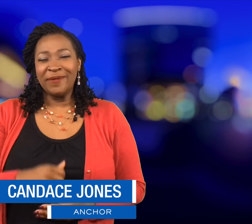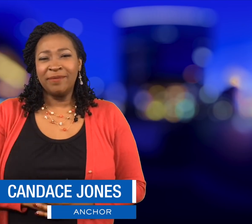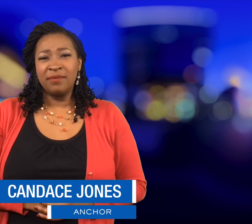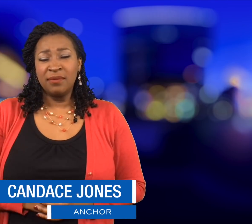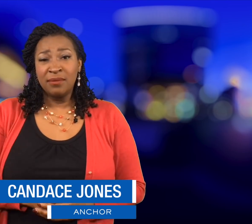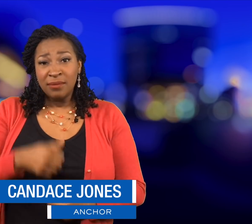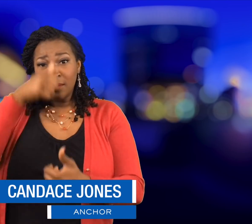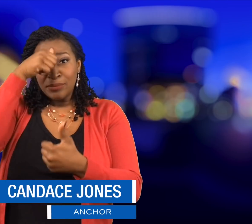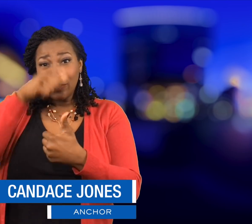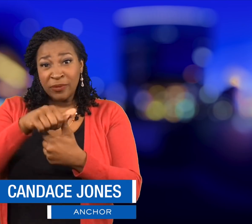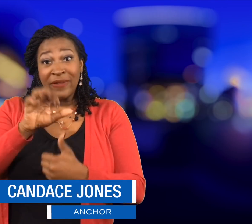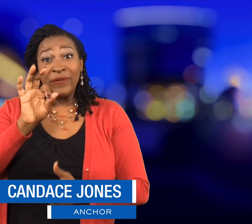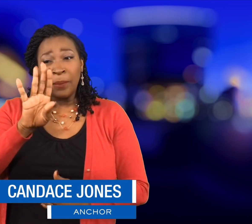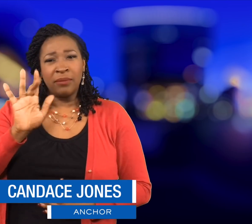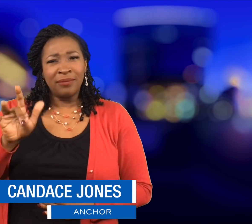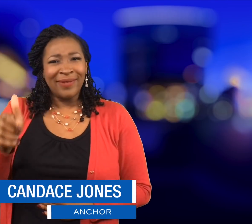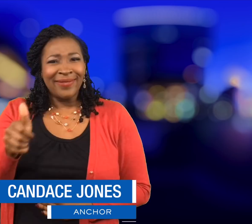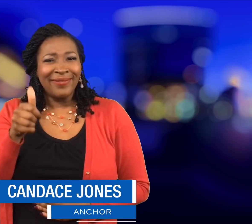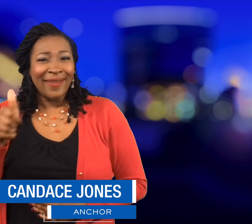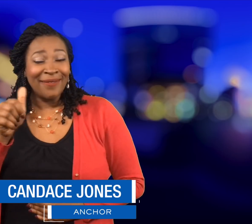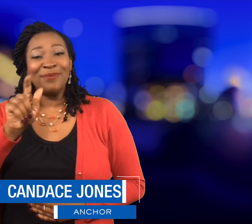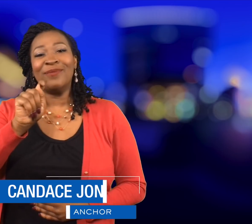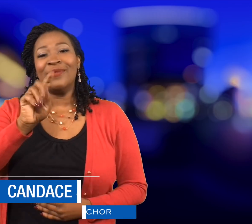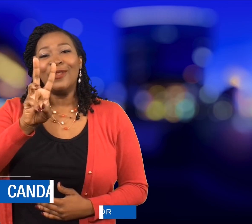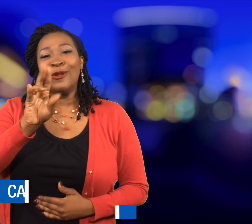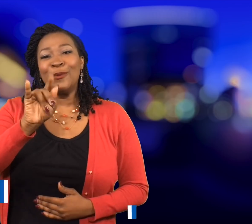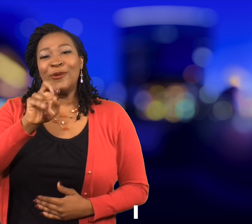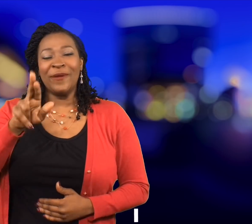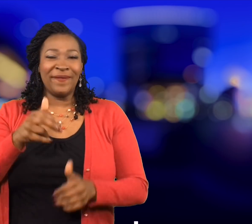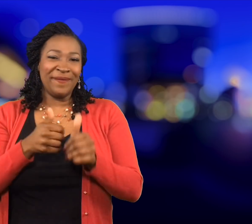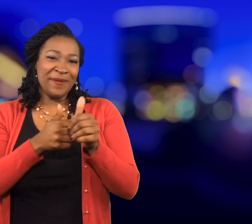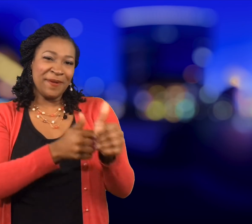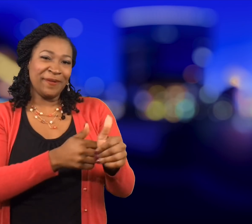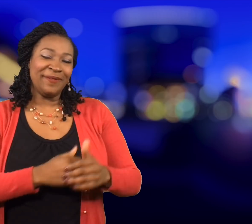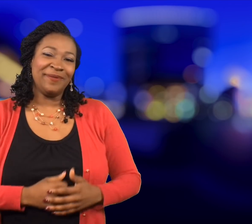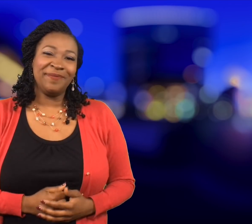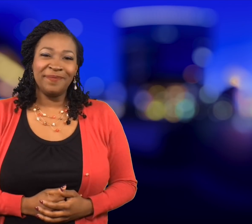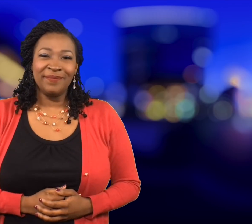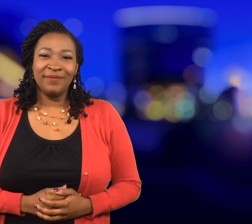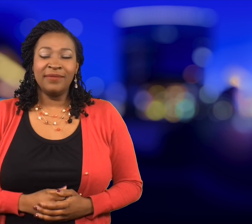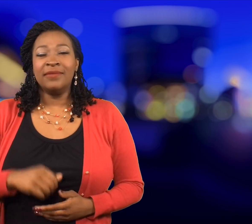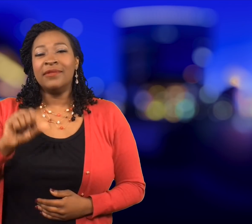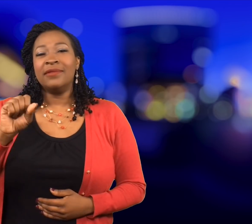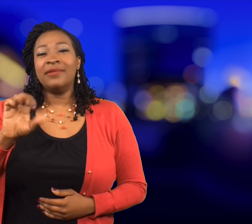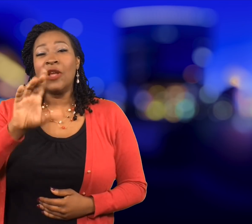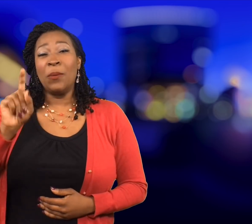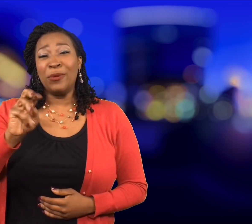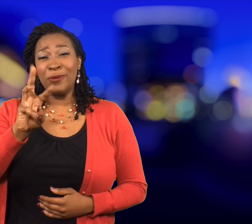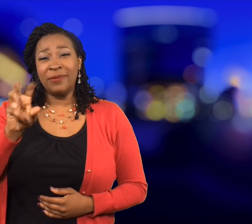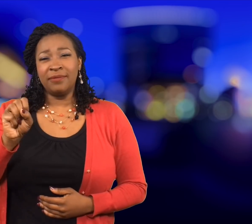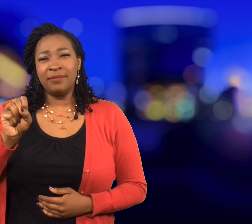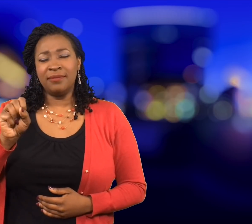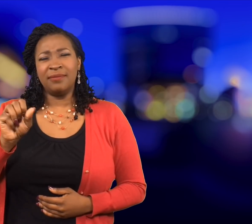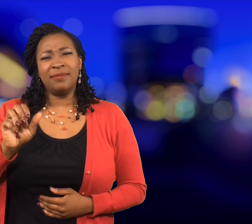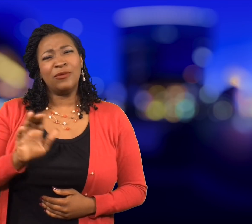And remember to like us on Facebook and follow us on Twitter. Sign1news.